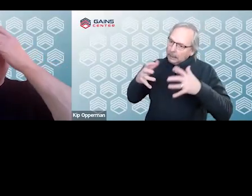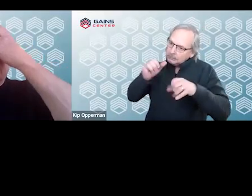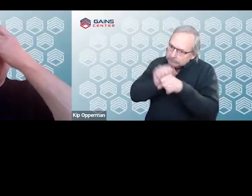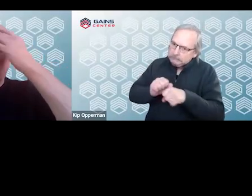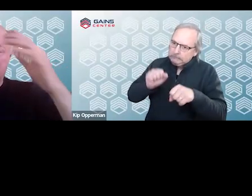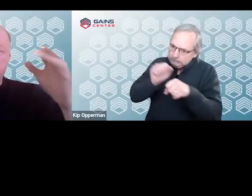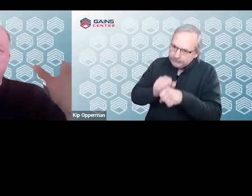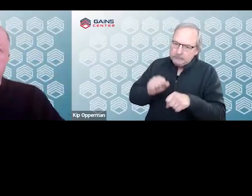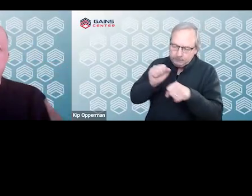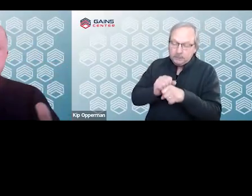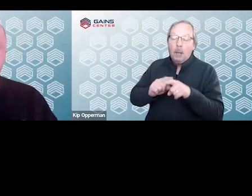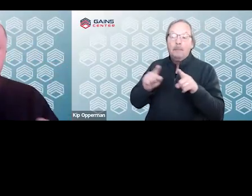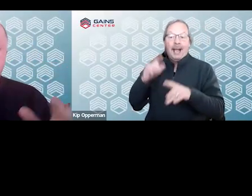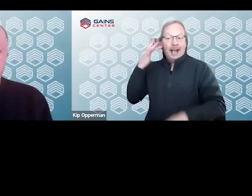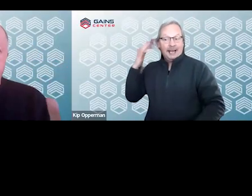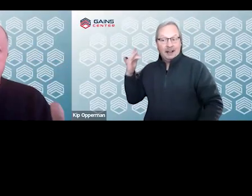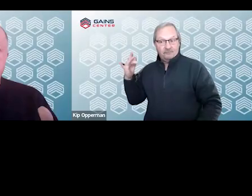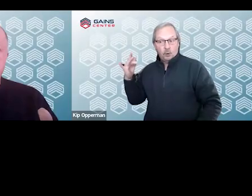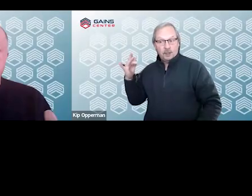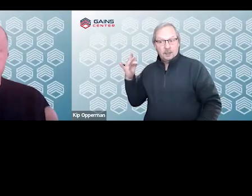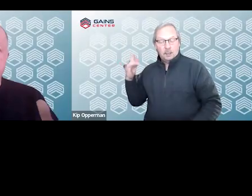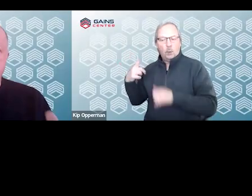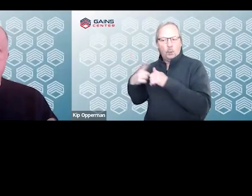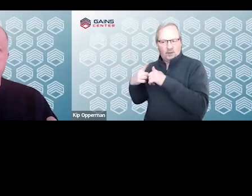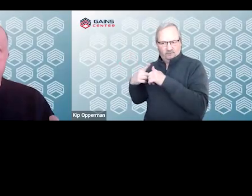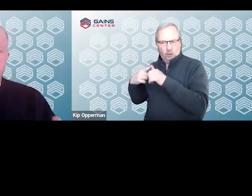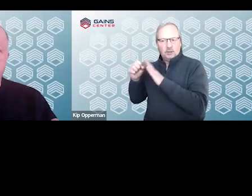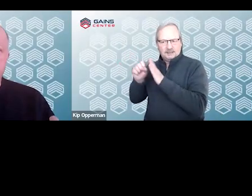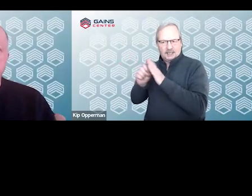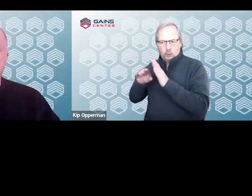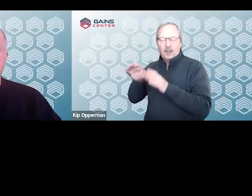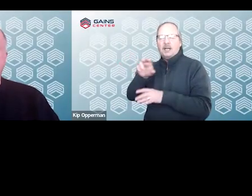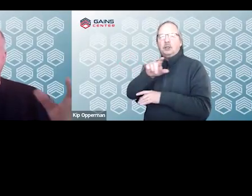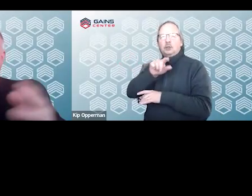But California did this. Was the first state to do this in 2023.